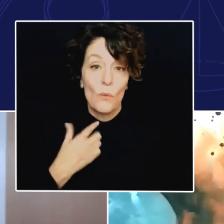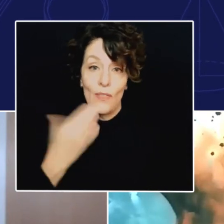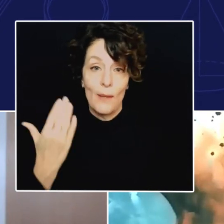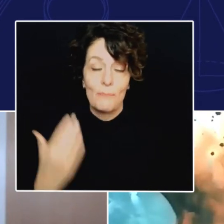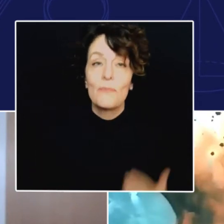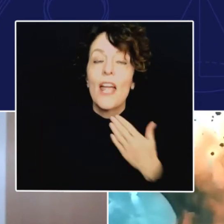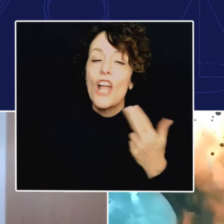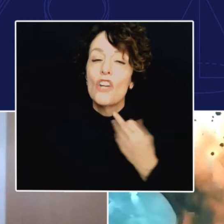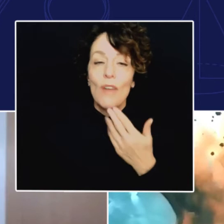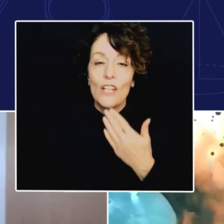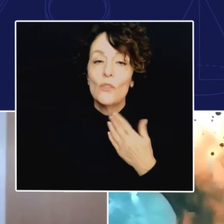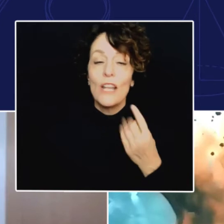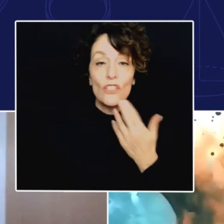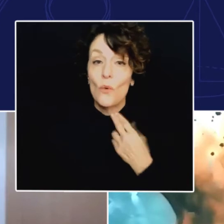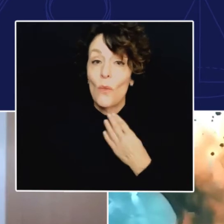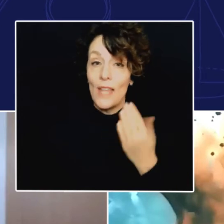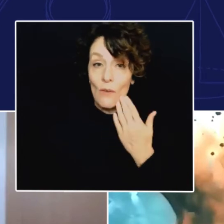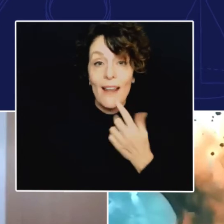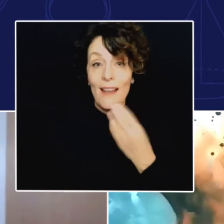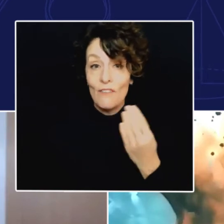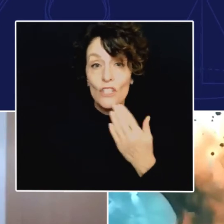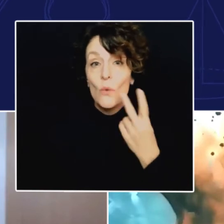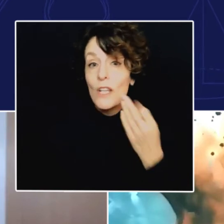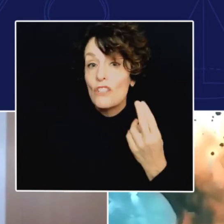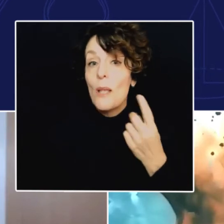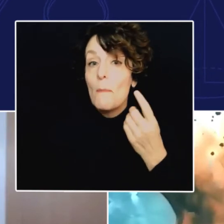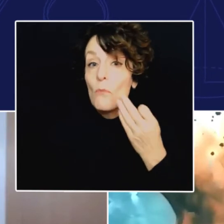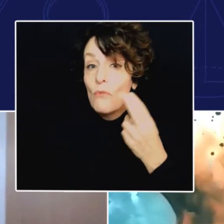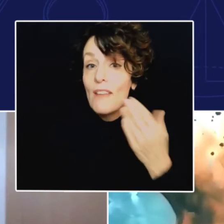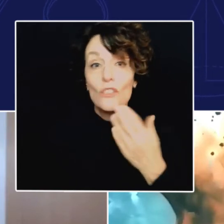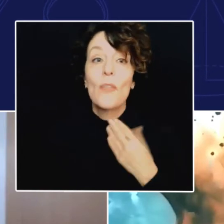[DR. HORTON:] So, I graduated in 2011, and so two years previous to that, I worked as a student.